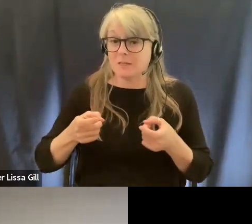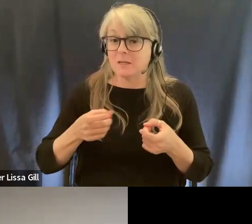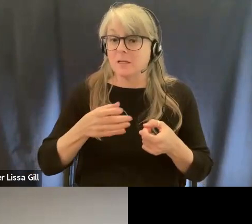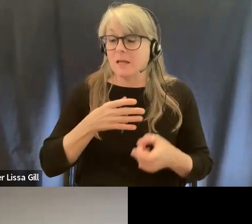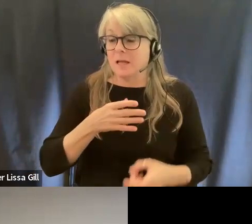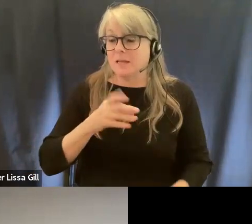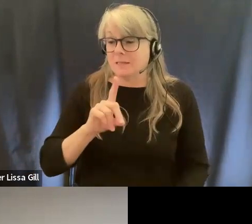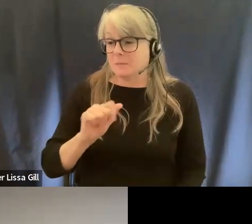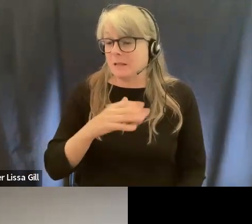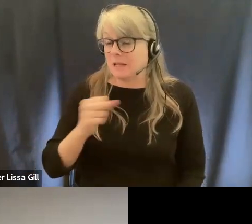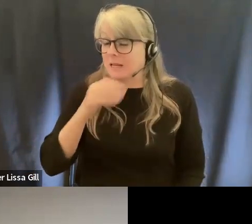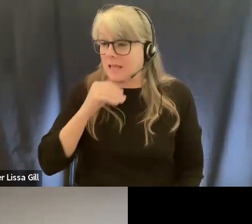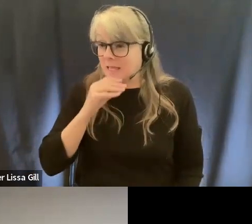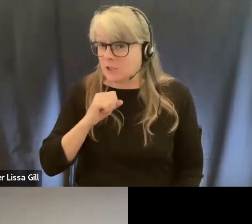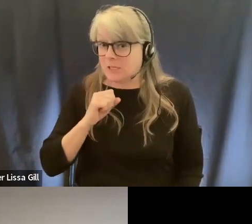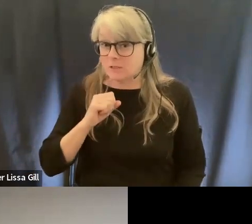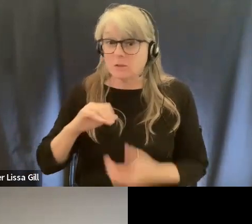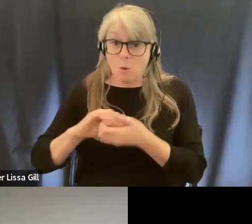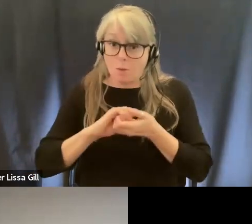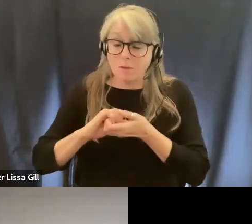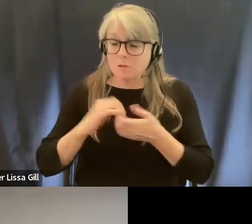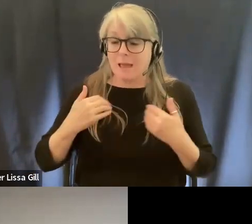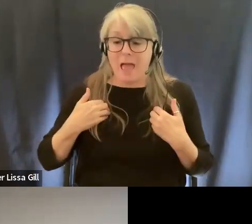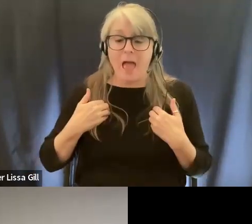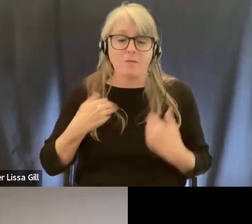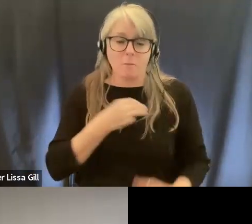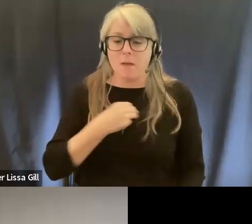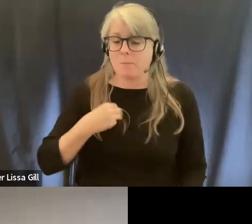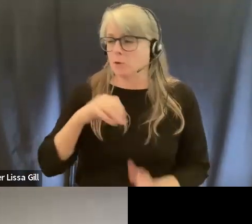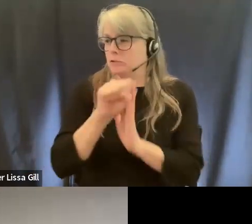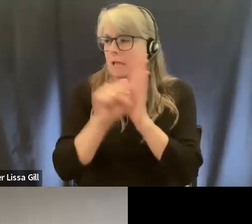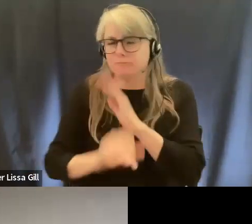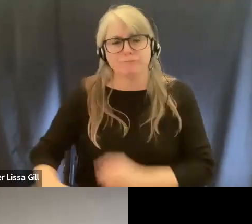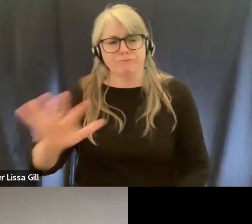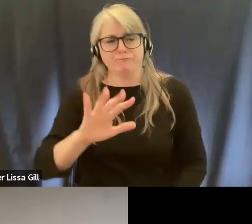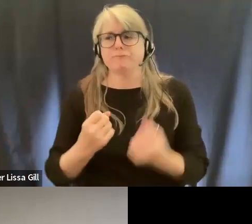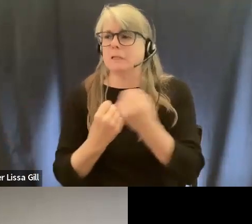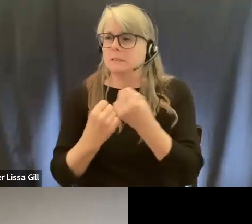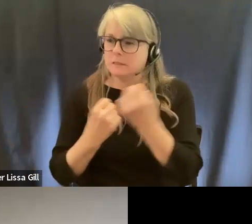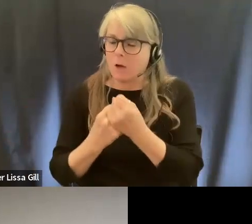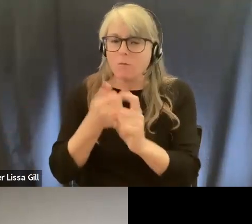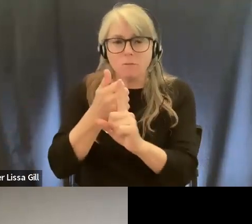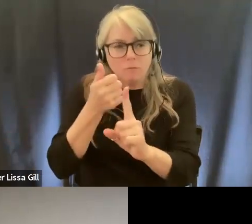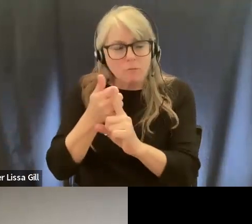We have members across the state who are self-advocates. Fema, the governor's office of disability affairs, the governor's office of Homeland Security.